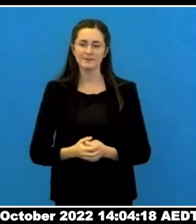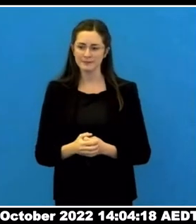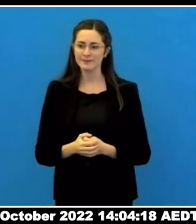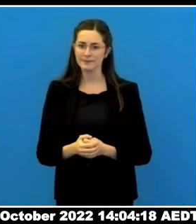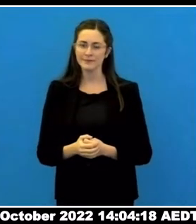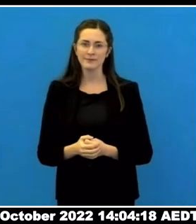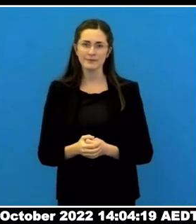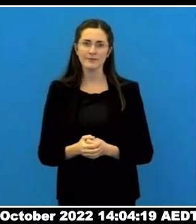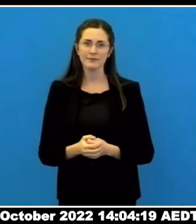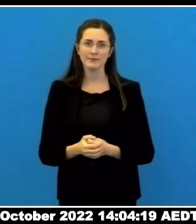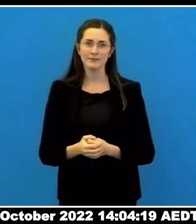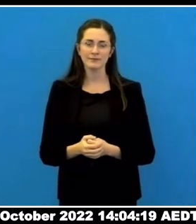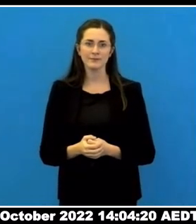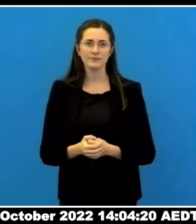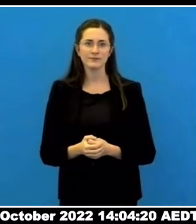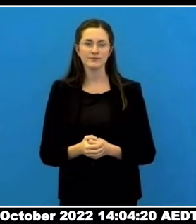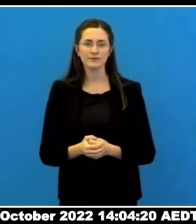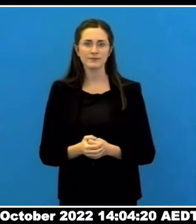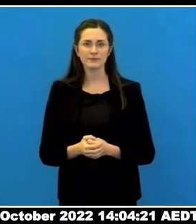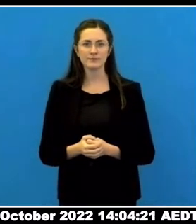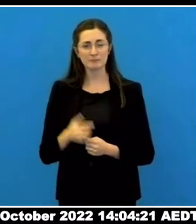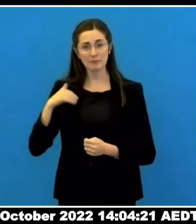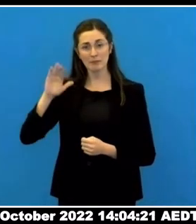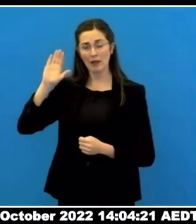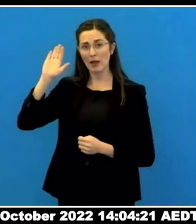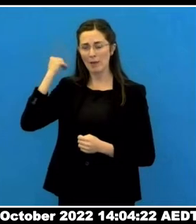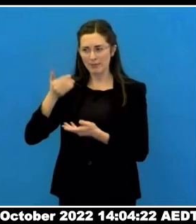And after consultation with ZA, we have agreed